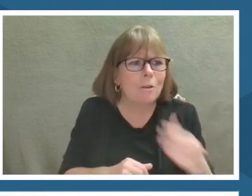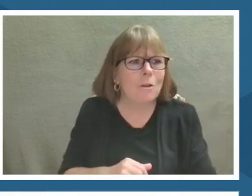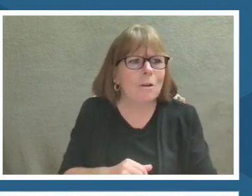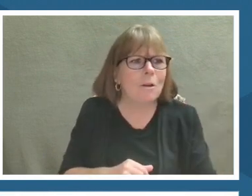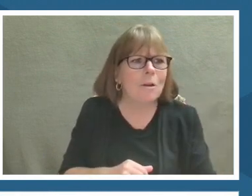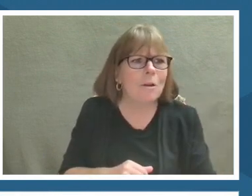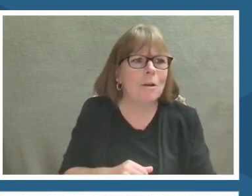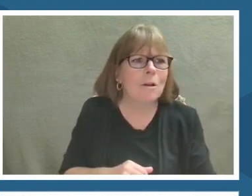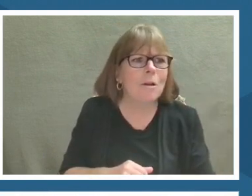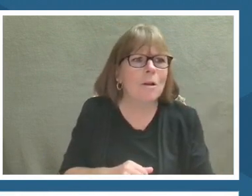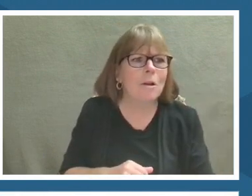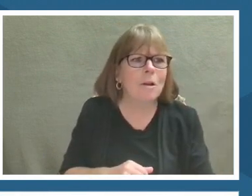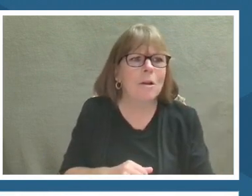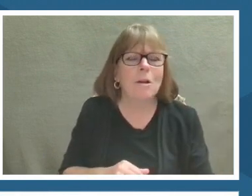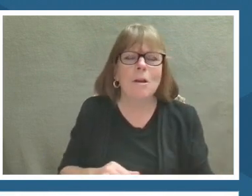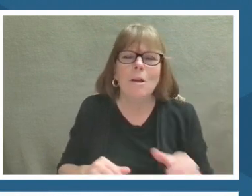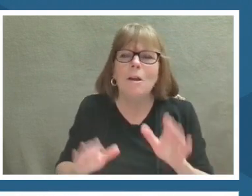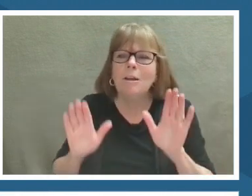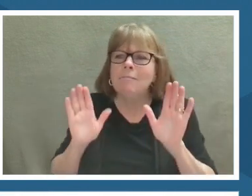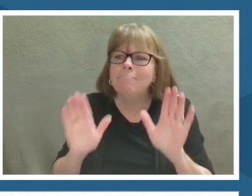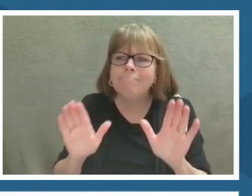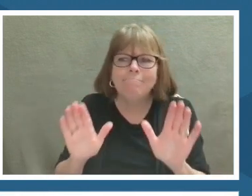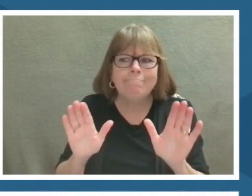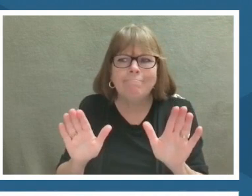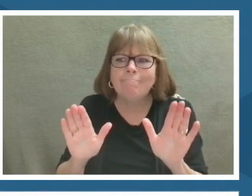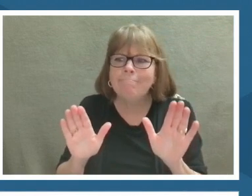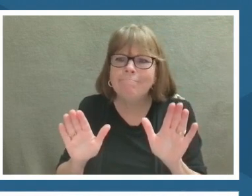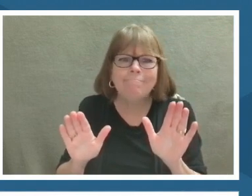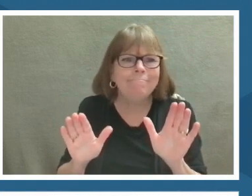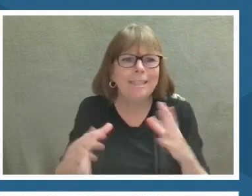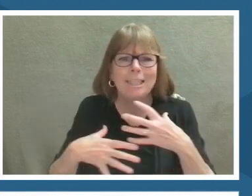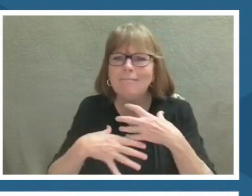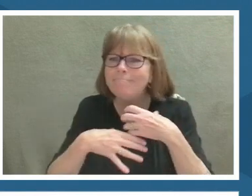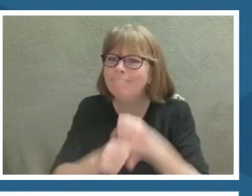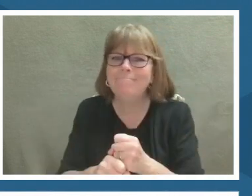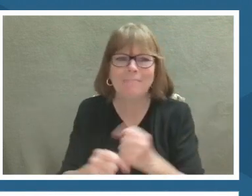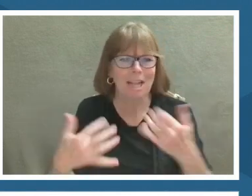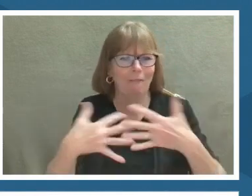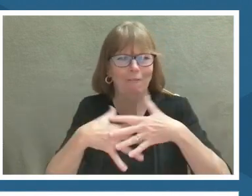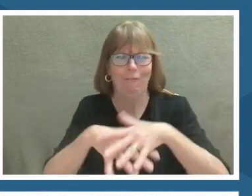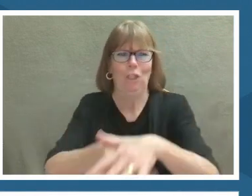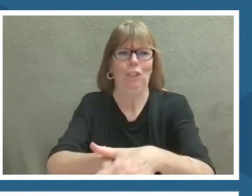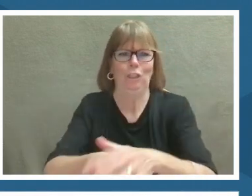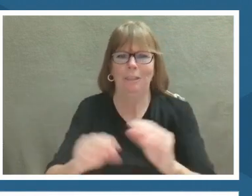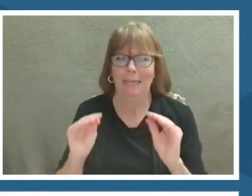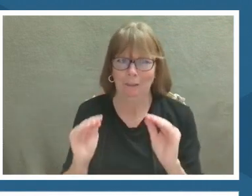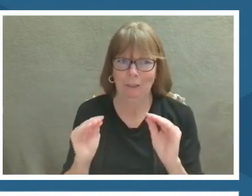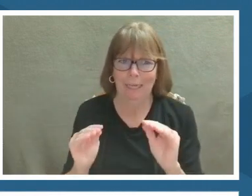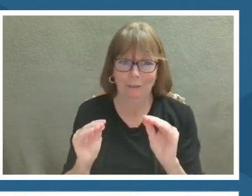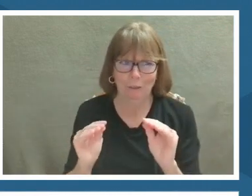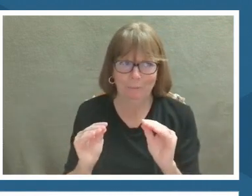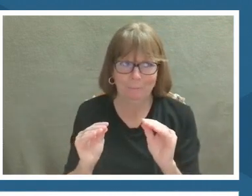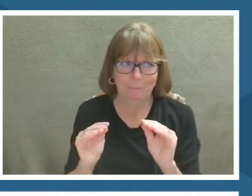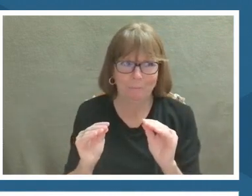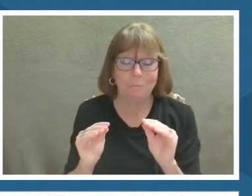what a wonderful overview of convergence education and as